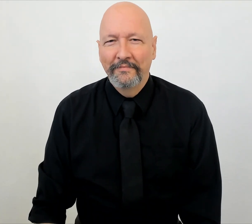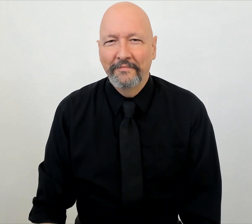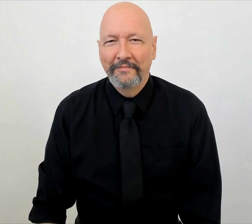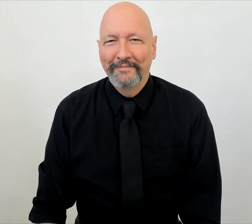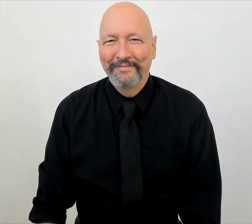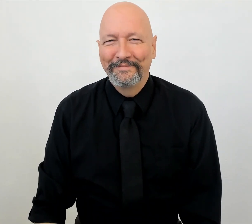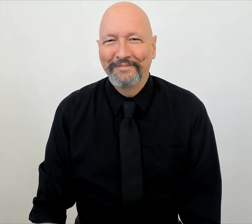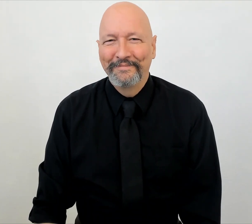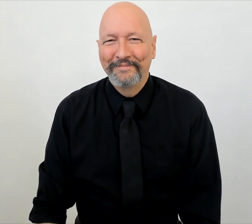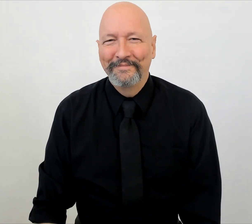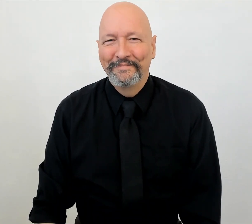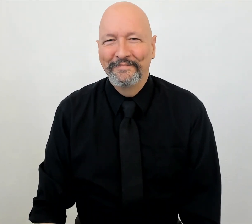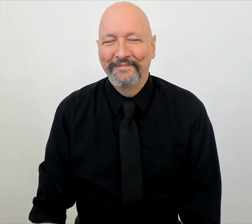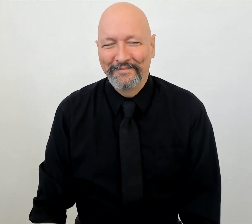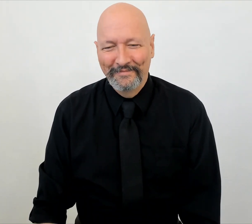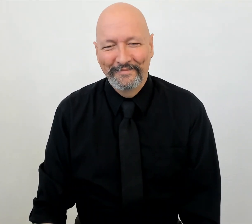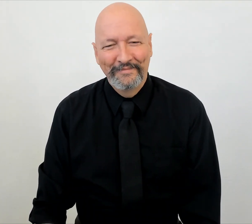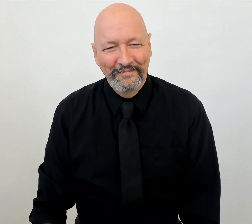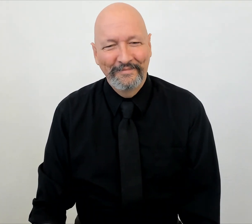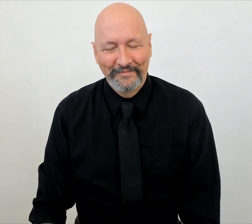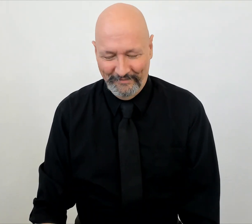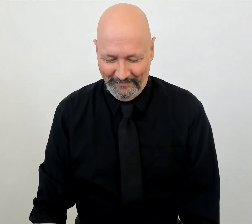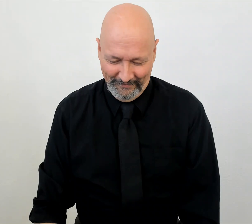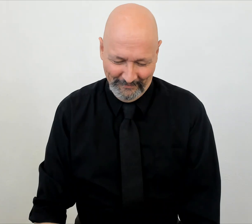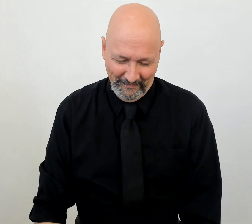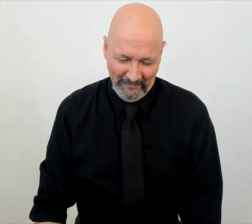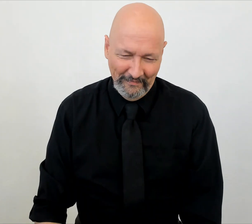Dr. Bill of ASL University